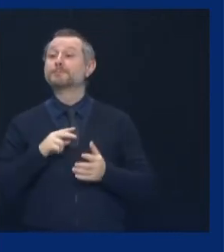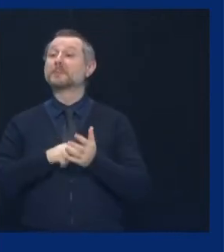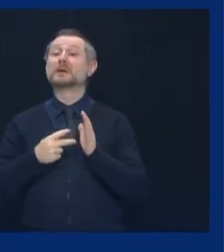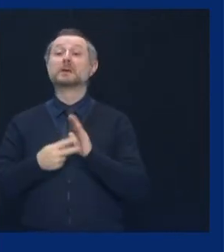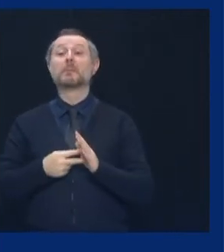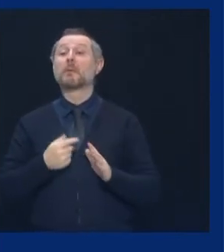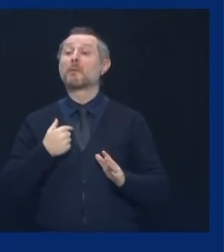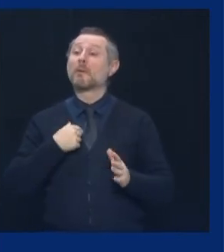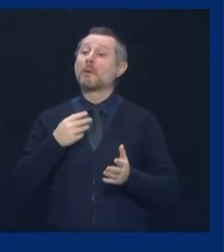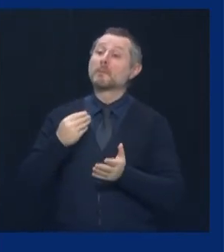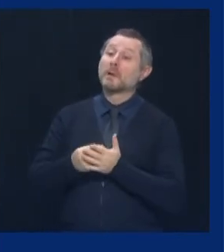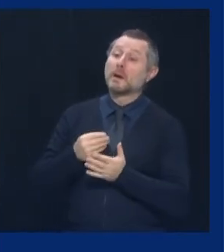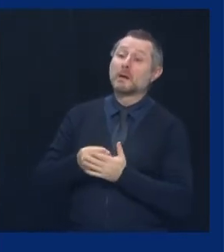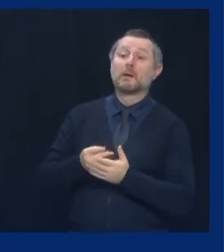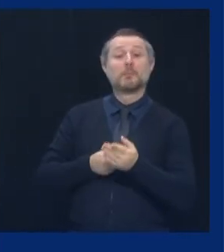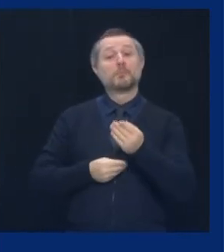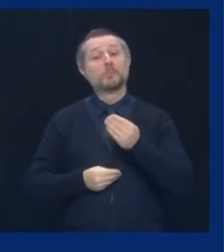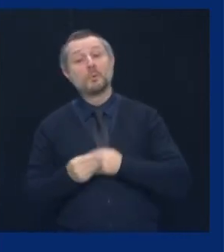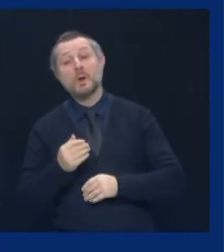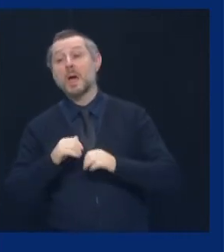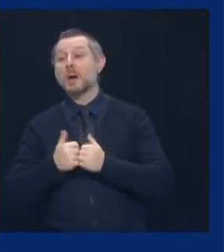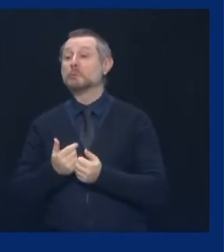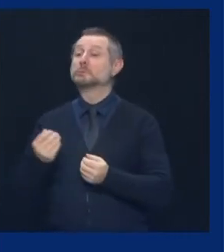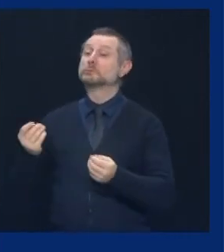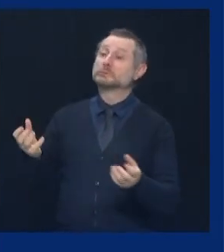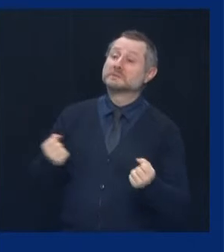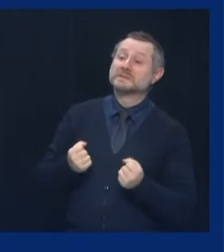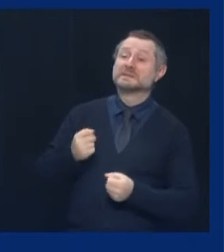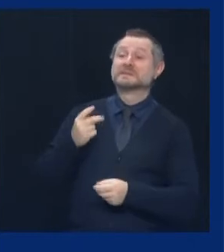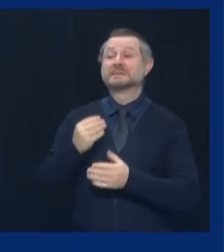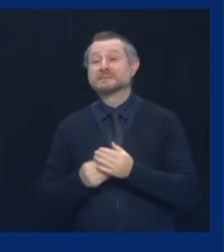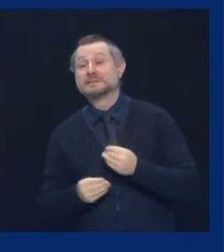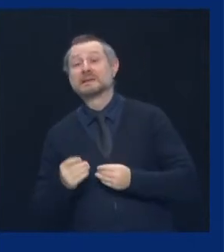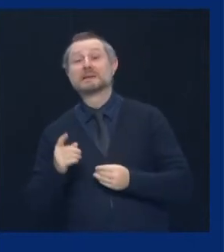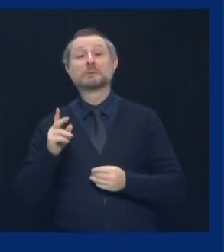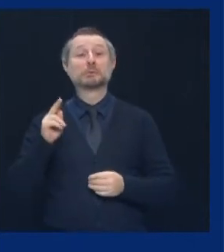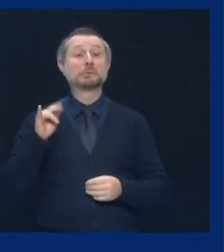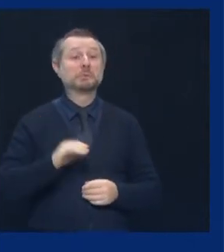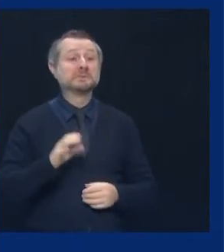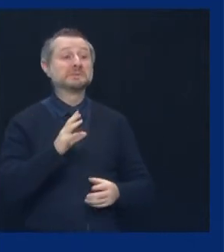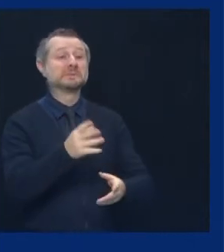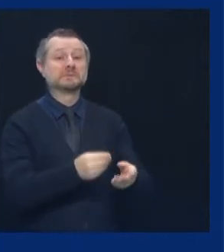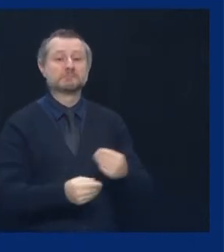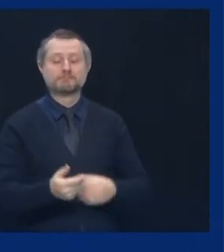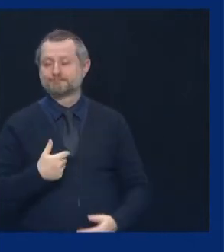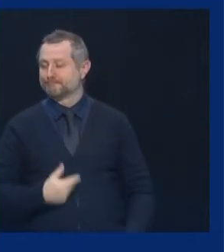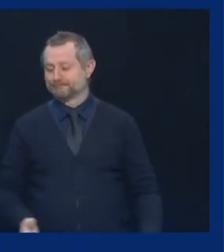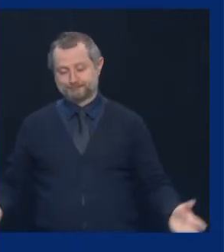THIS NEXT CHAPTER IS NOT ABOUT